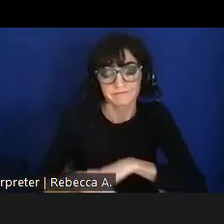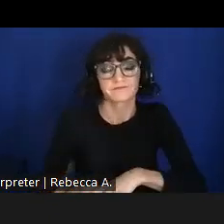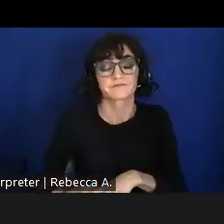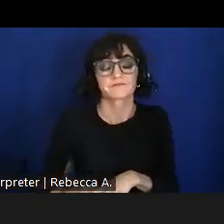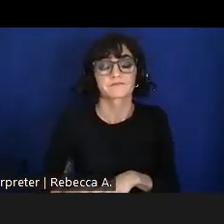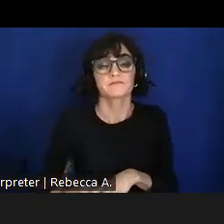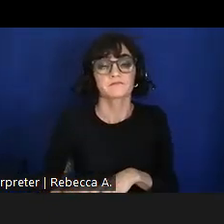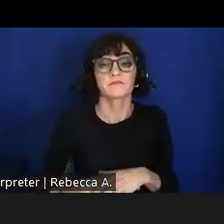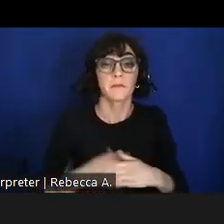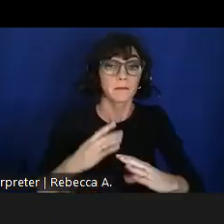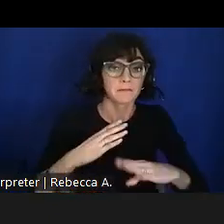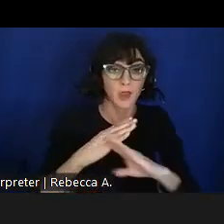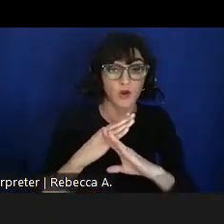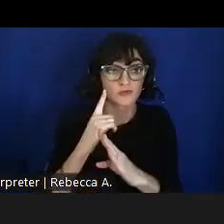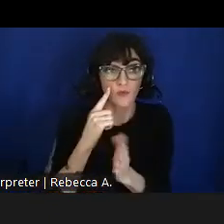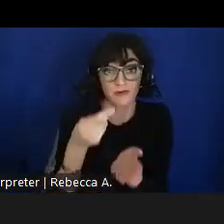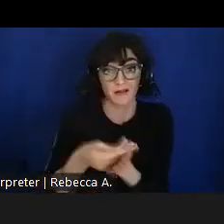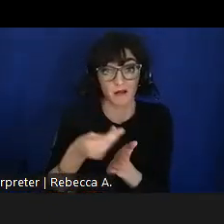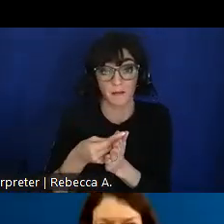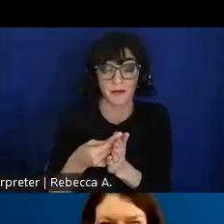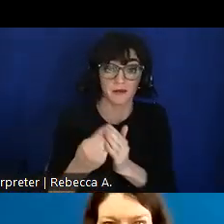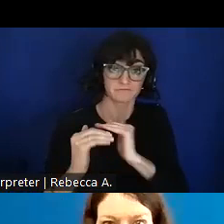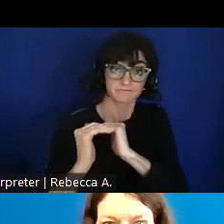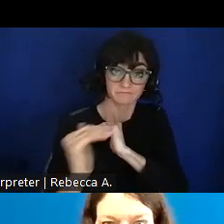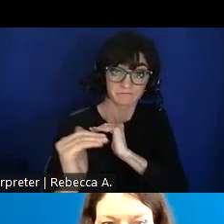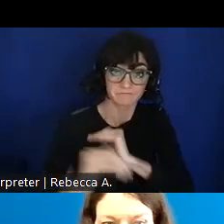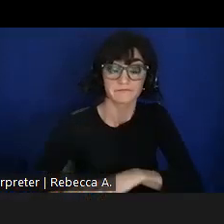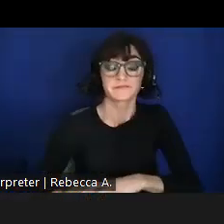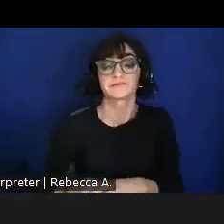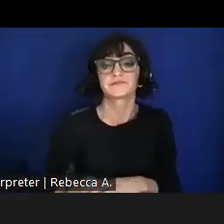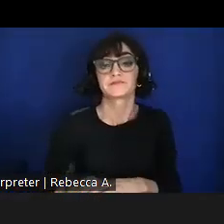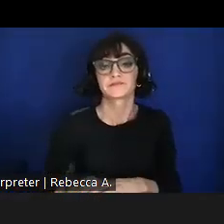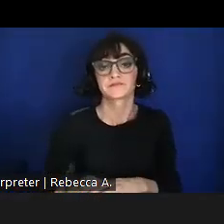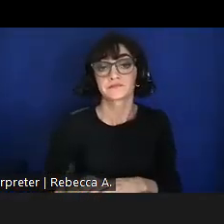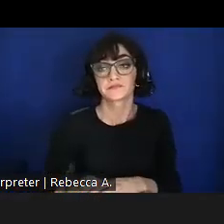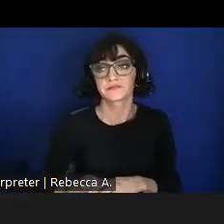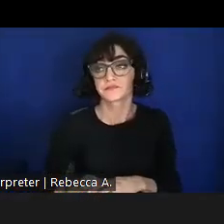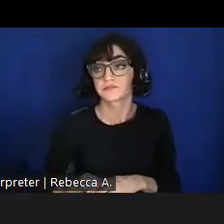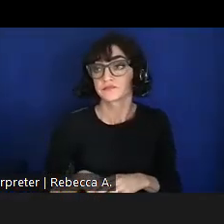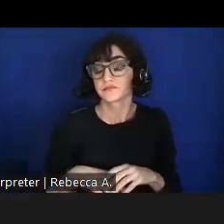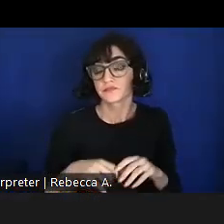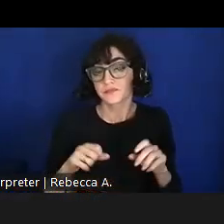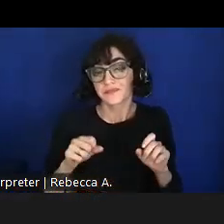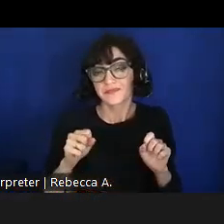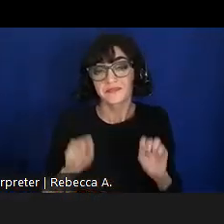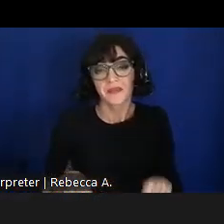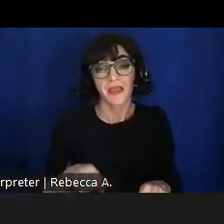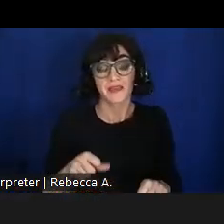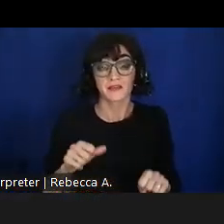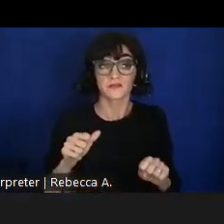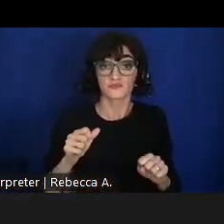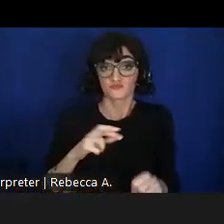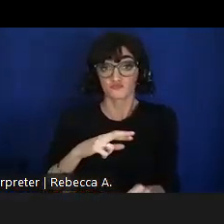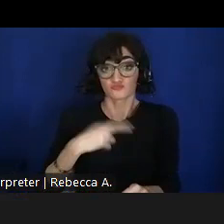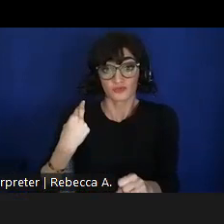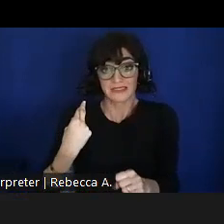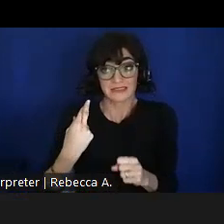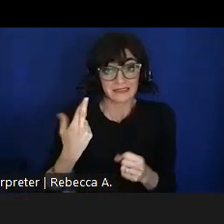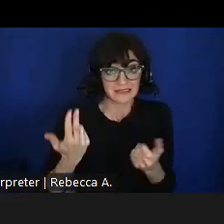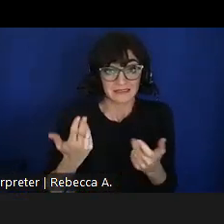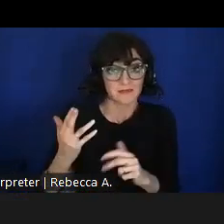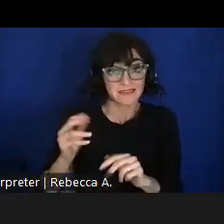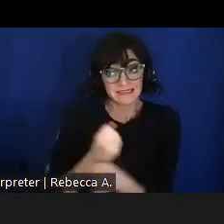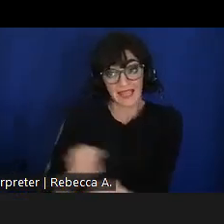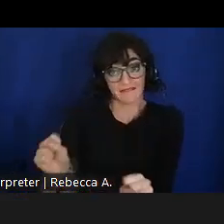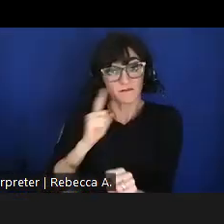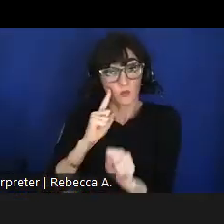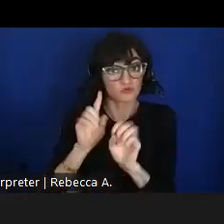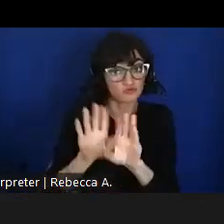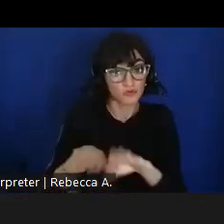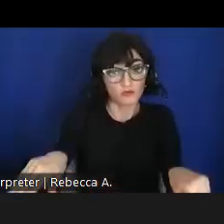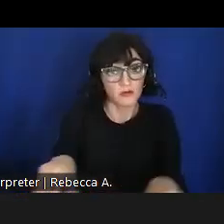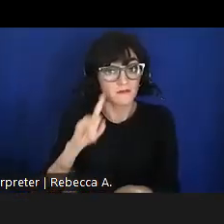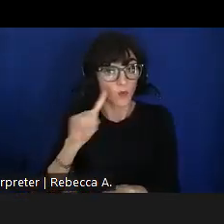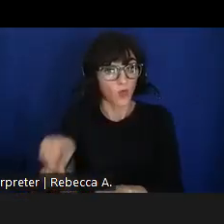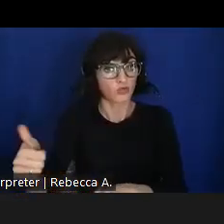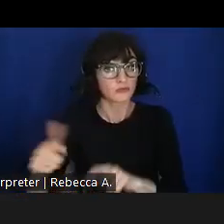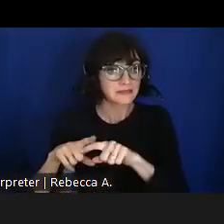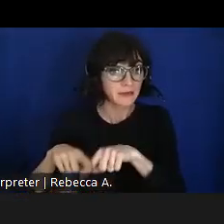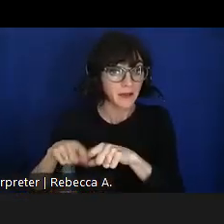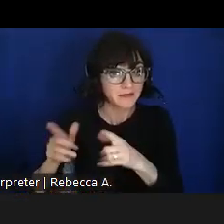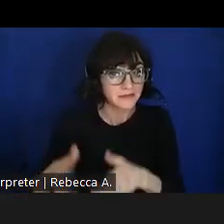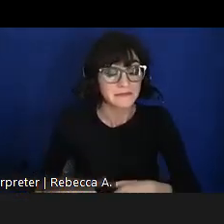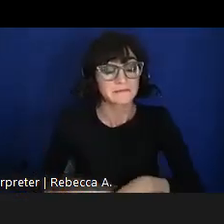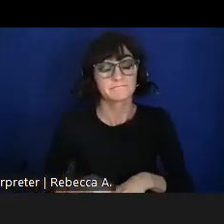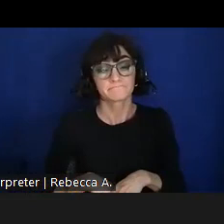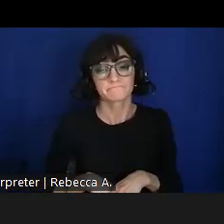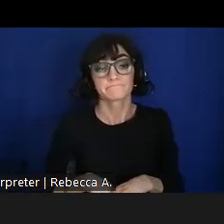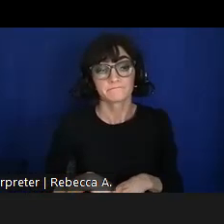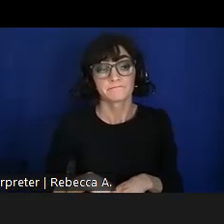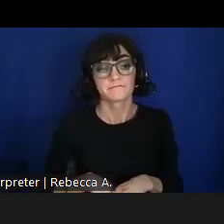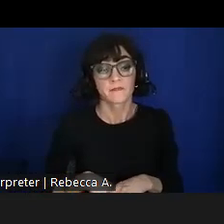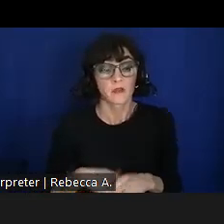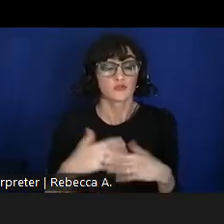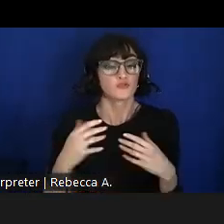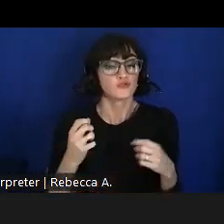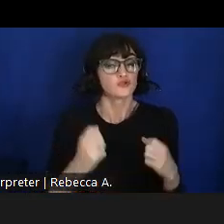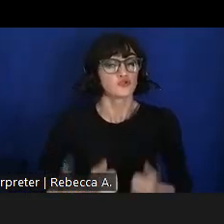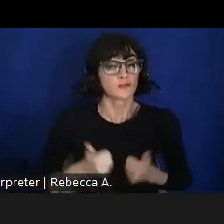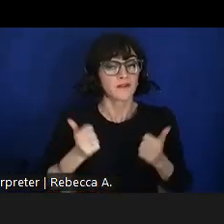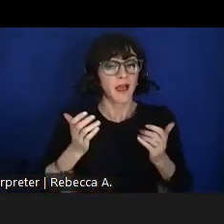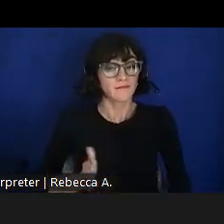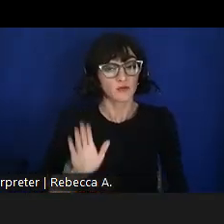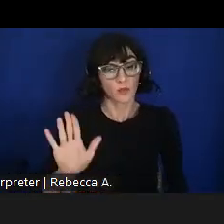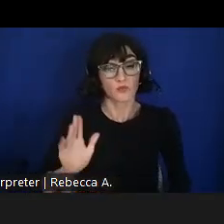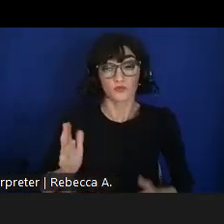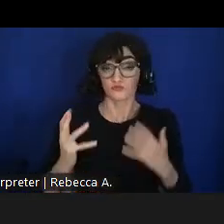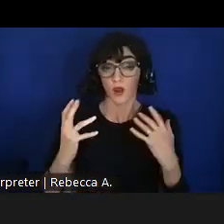it can jeopardize custody of children or dependents, it undermines survivor's recovery, prevents